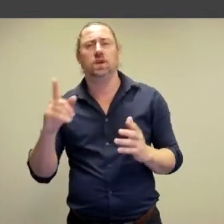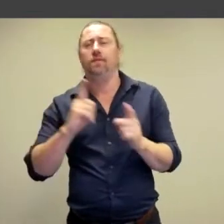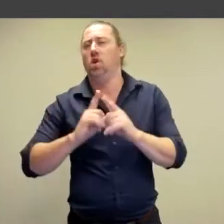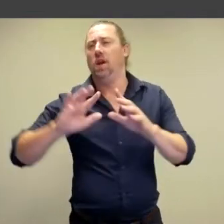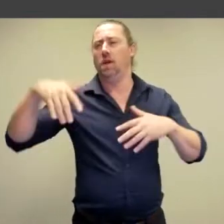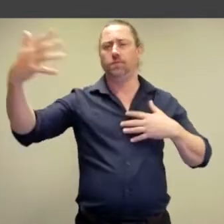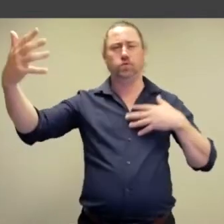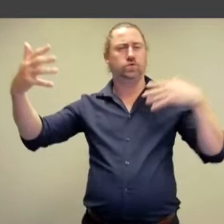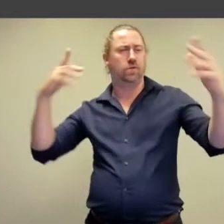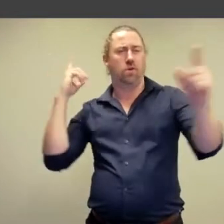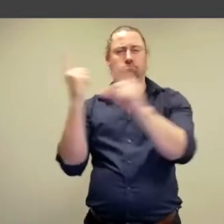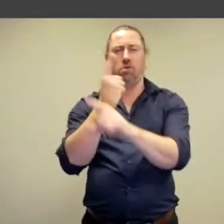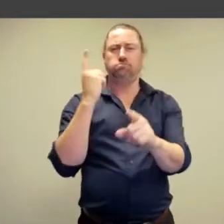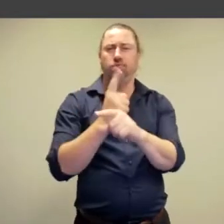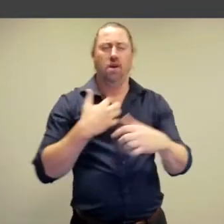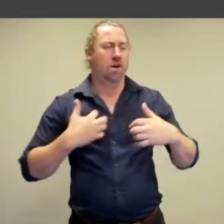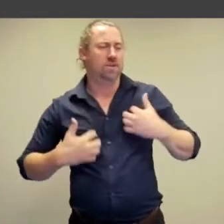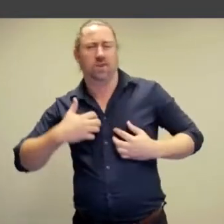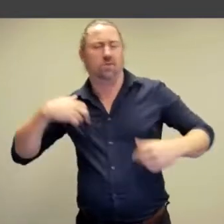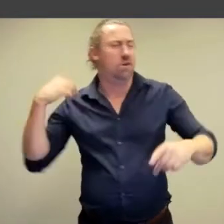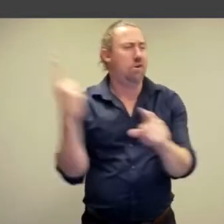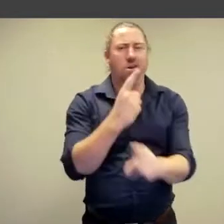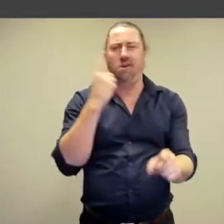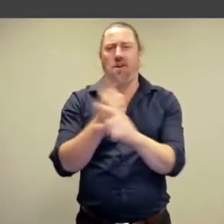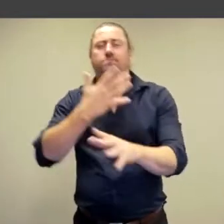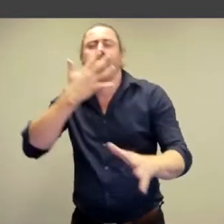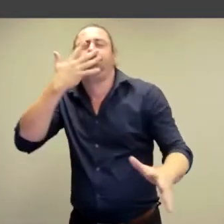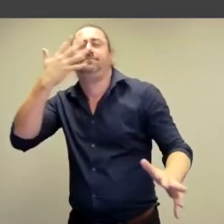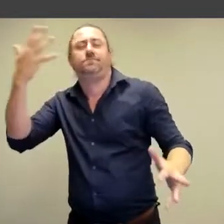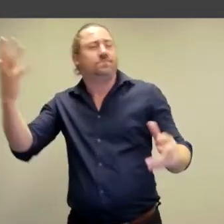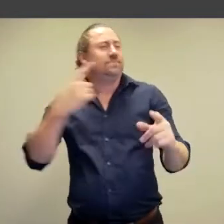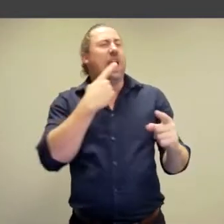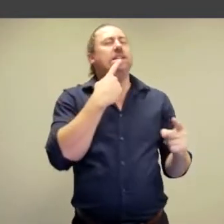they have enthusiasm for the smells